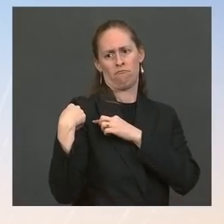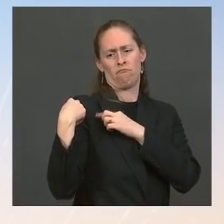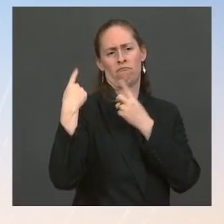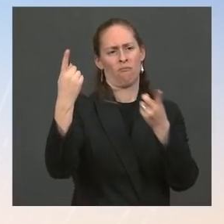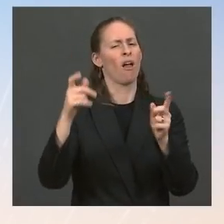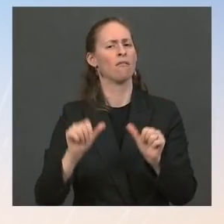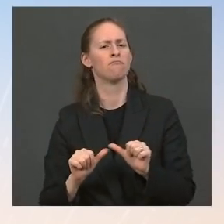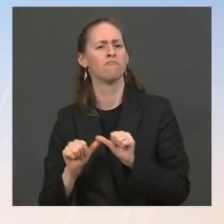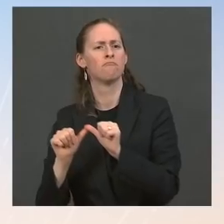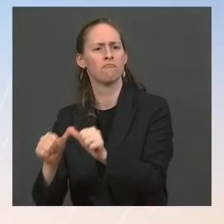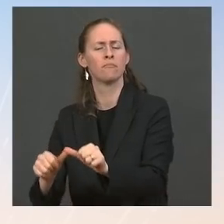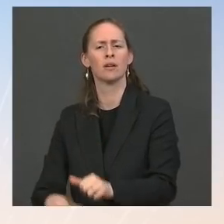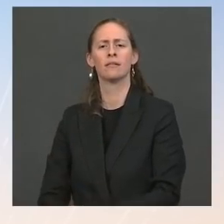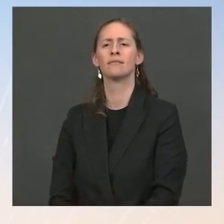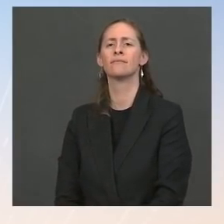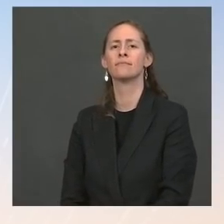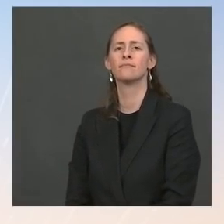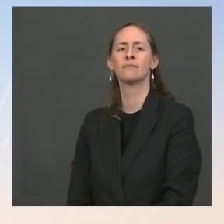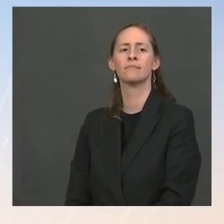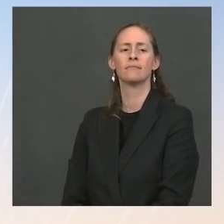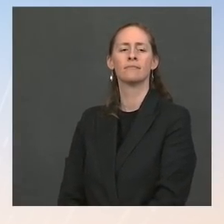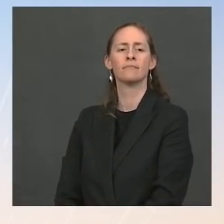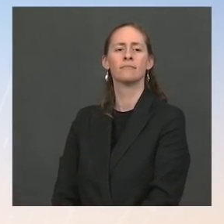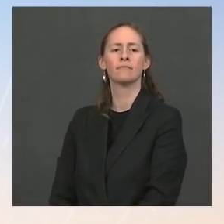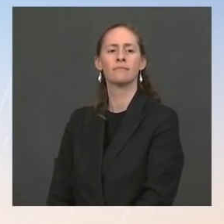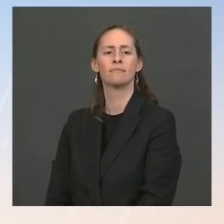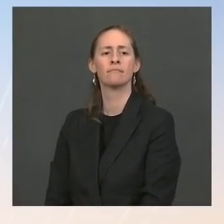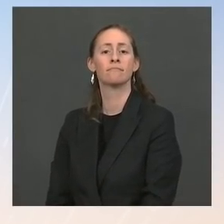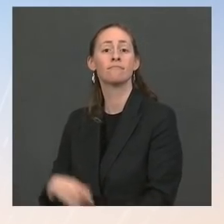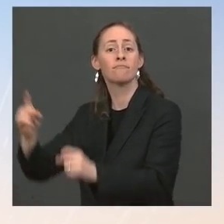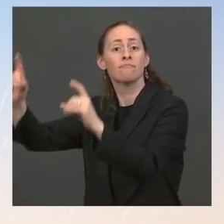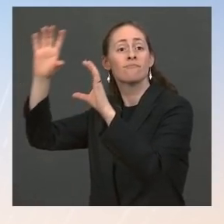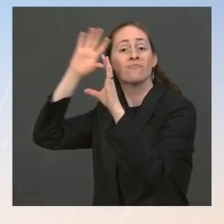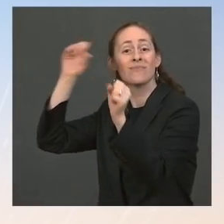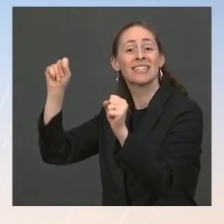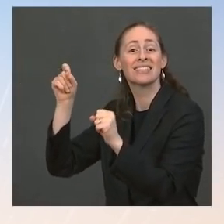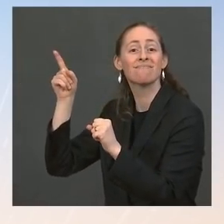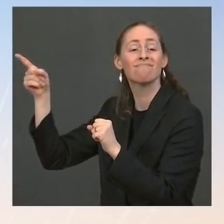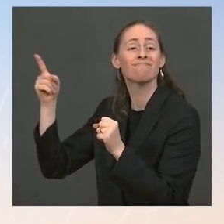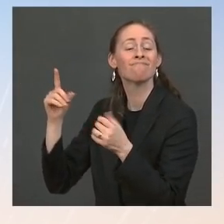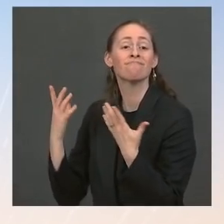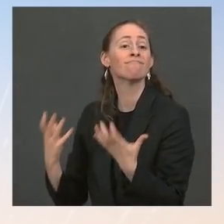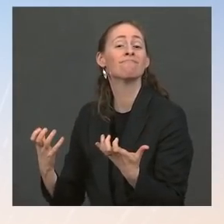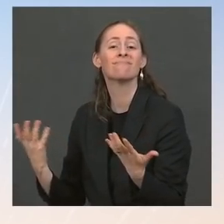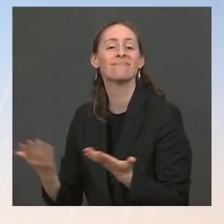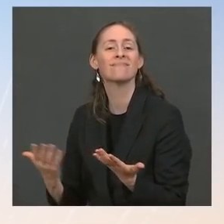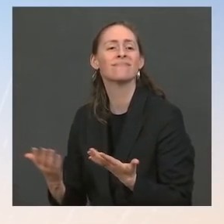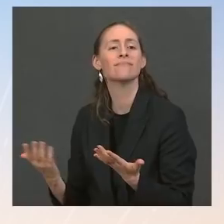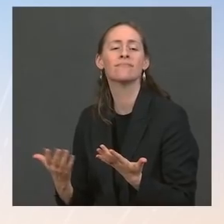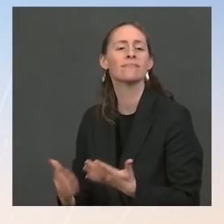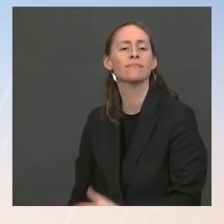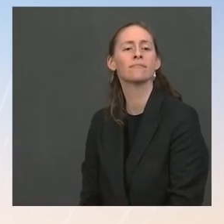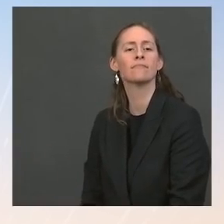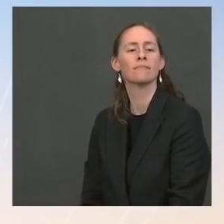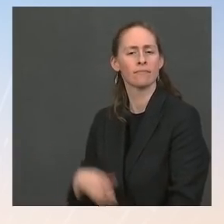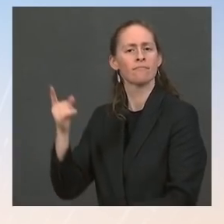is President Biden considering a diplomatic boycott of the Beijing Olympics this winter? Ms. Psaki: Well, I know you're asking this